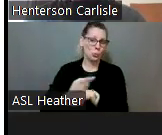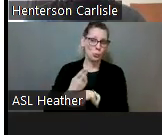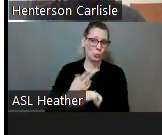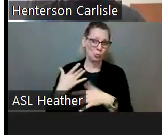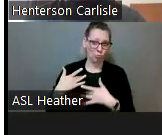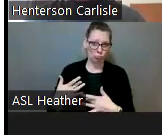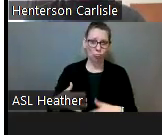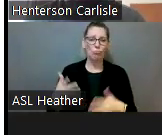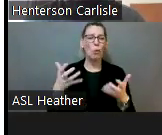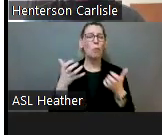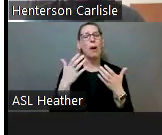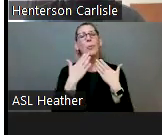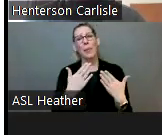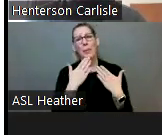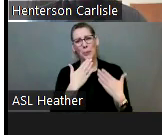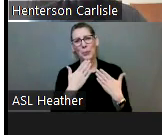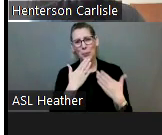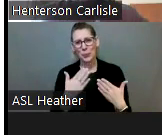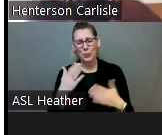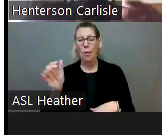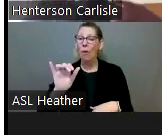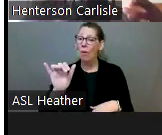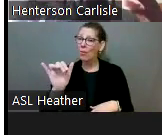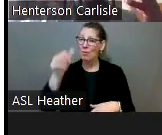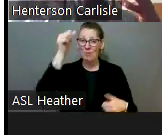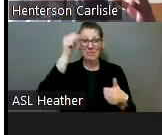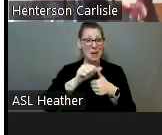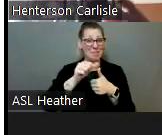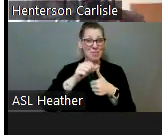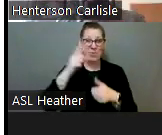and I just want to thank you for that, but always remembering that orientation